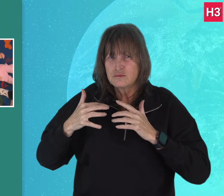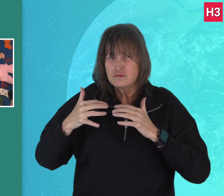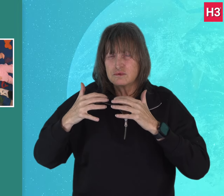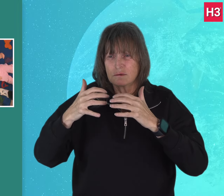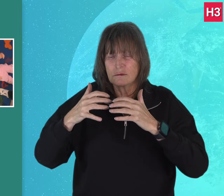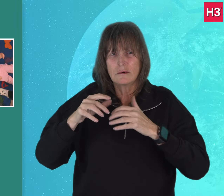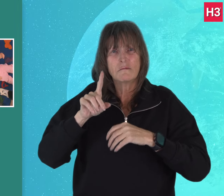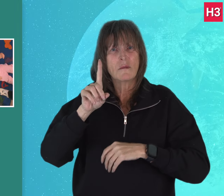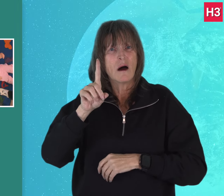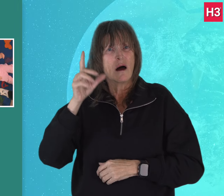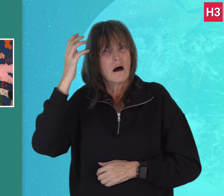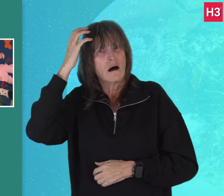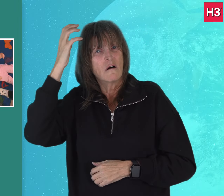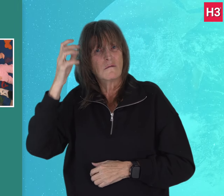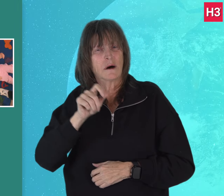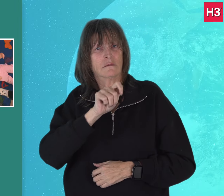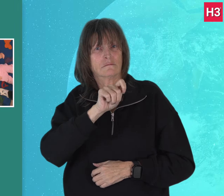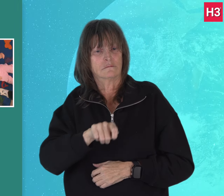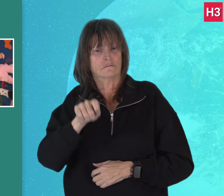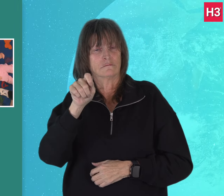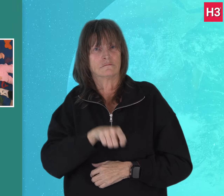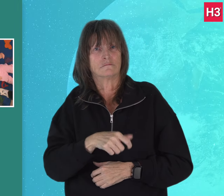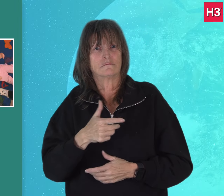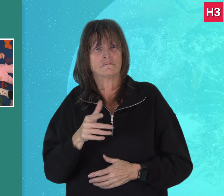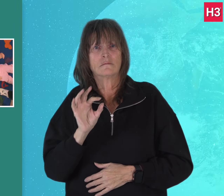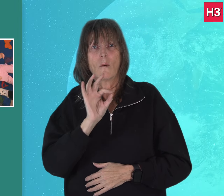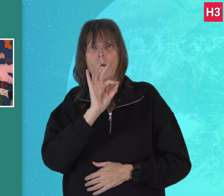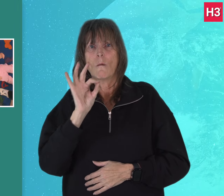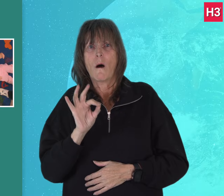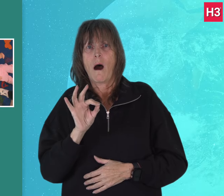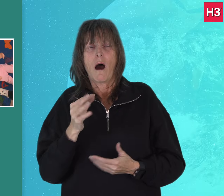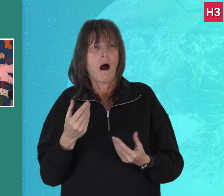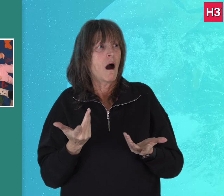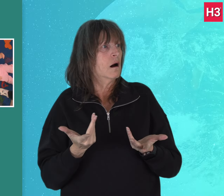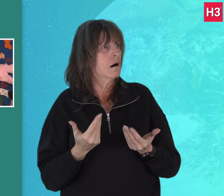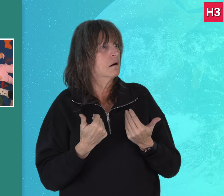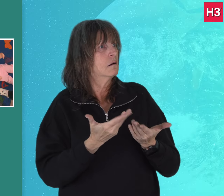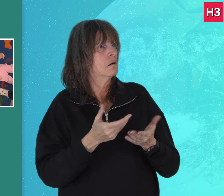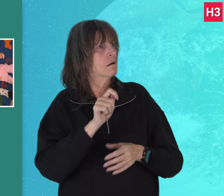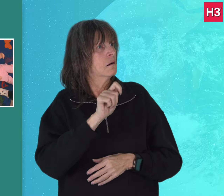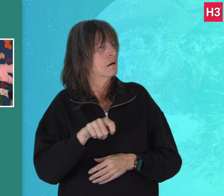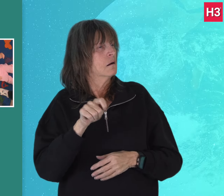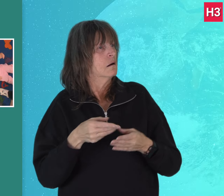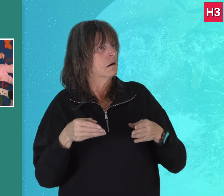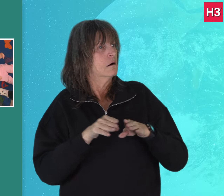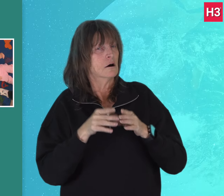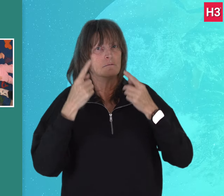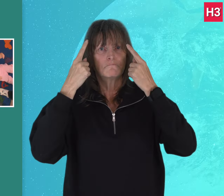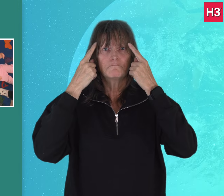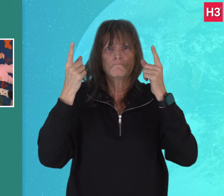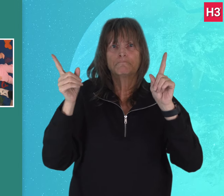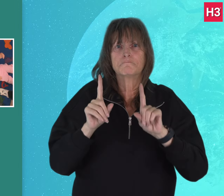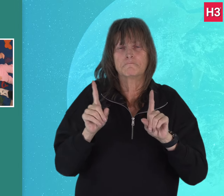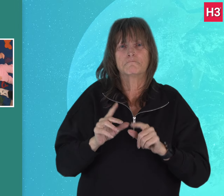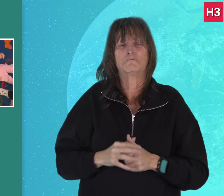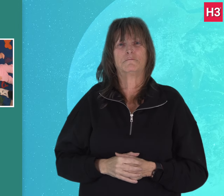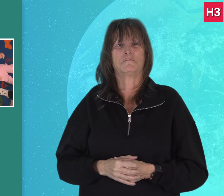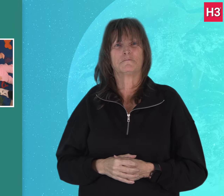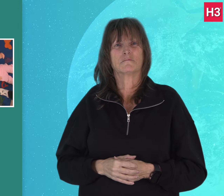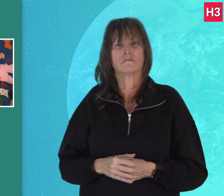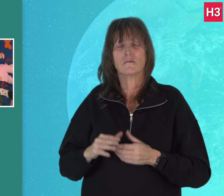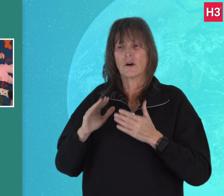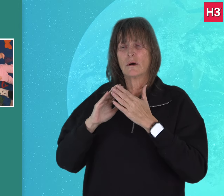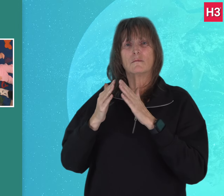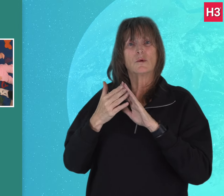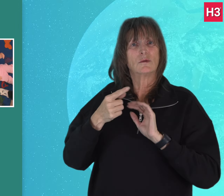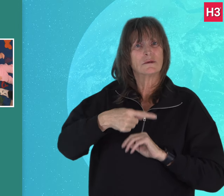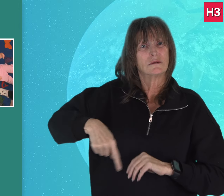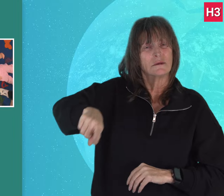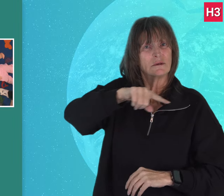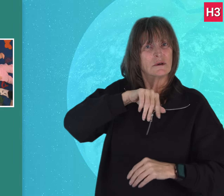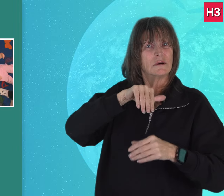the government cancelled it without giving a clear reason.